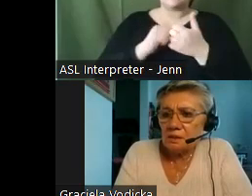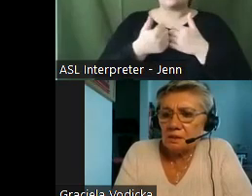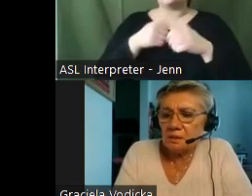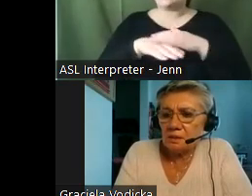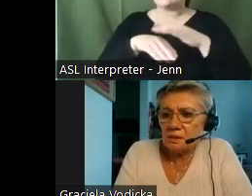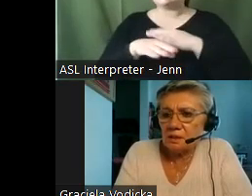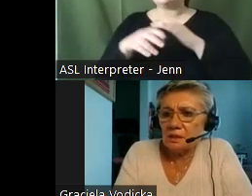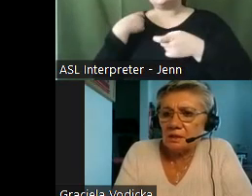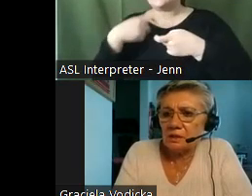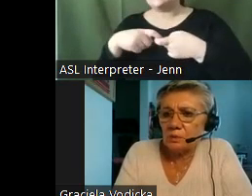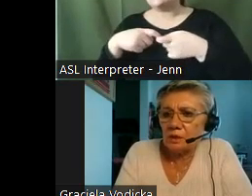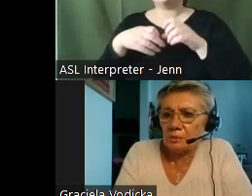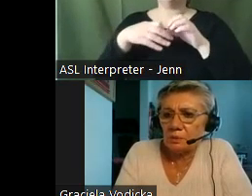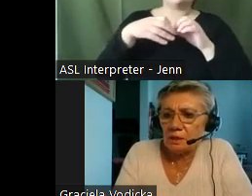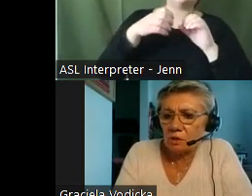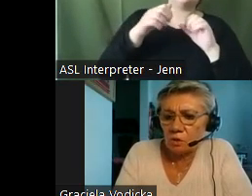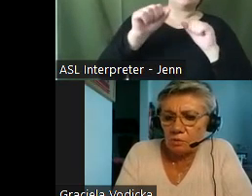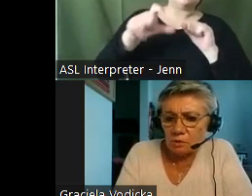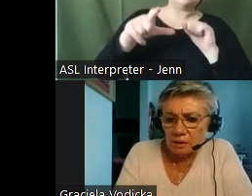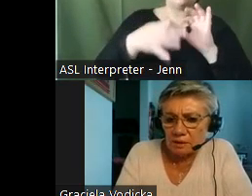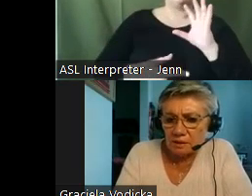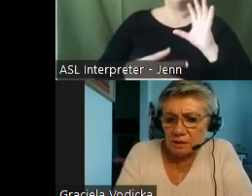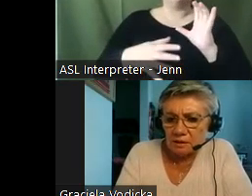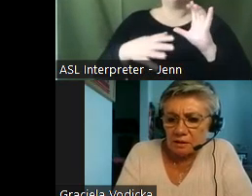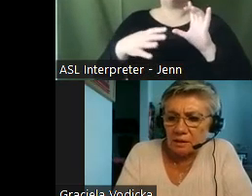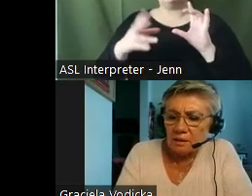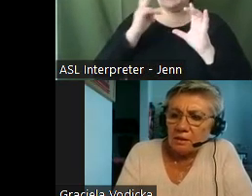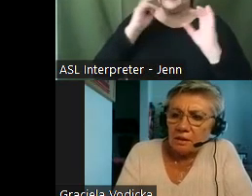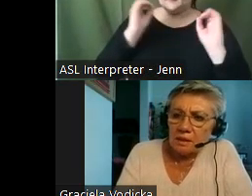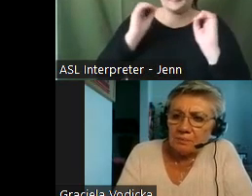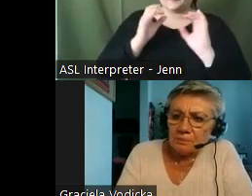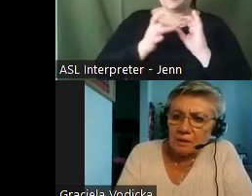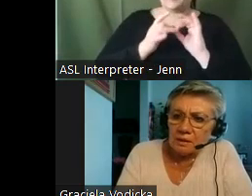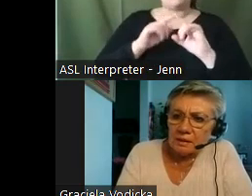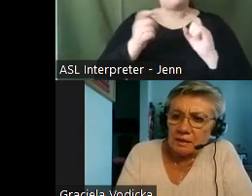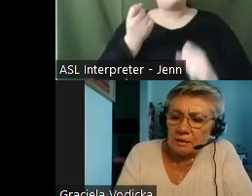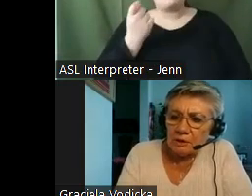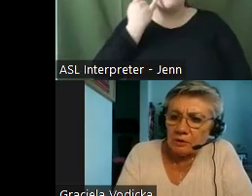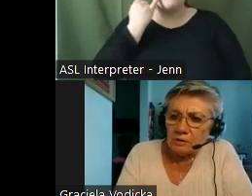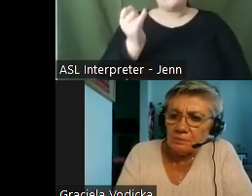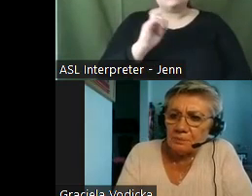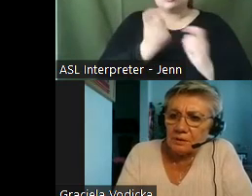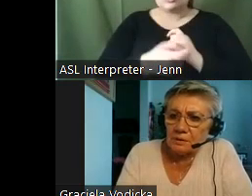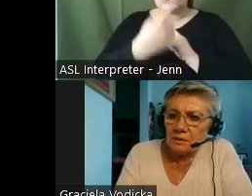and or wanting simultaneous ASL interpretation, but if that changes feel free to message in